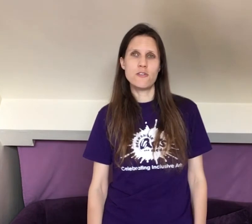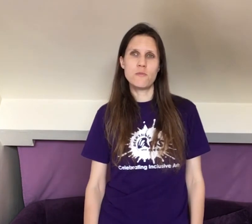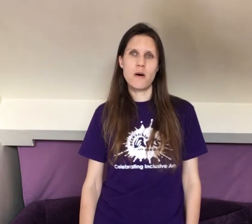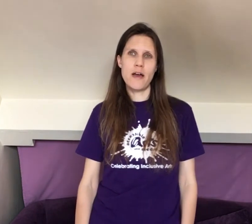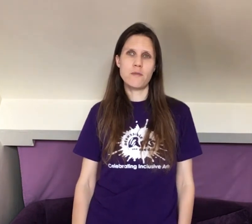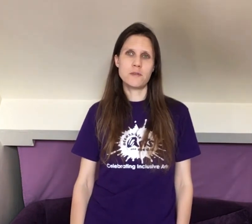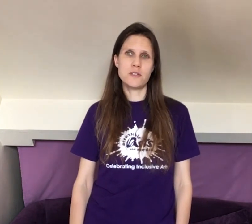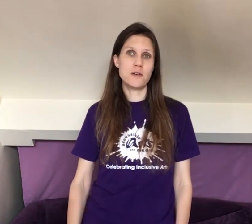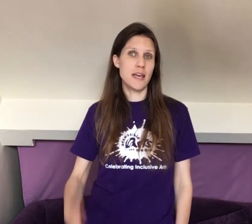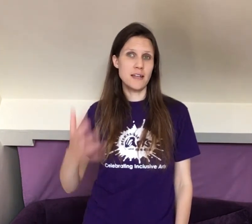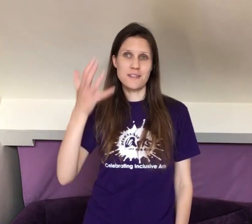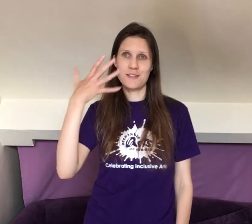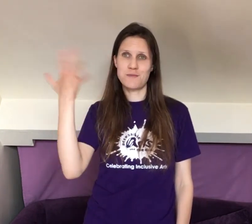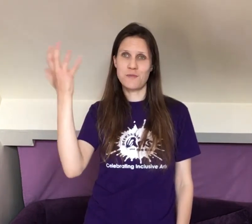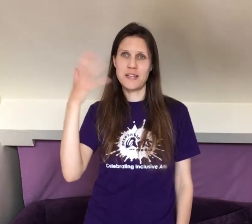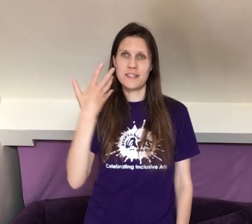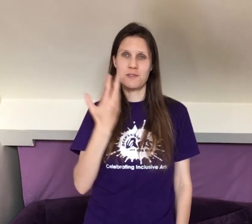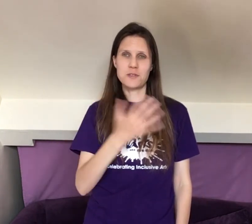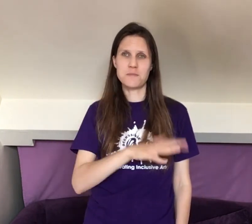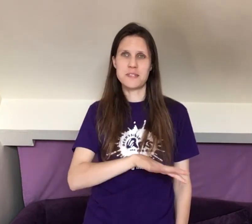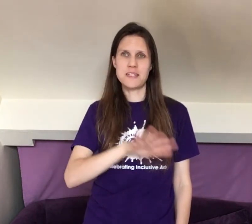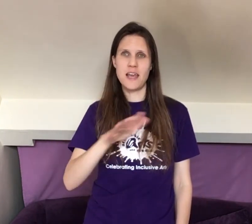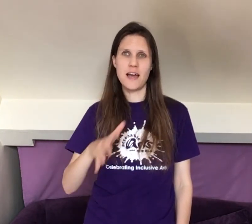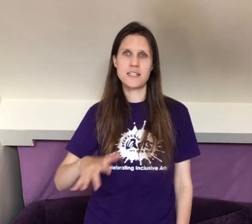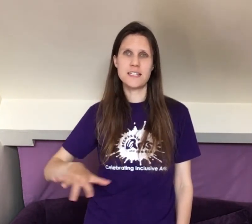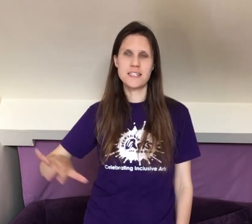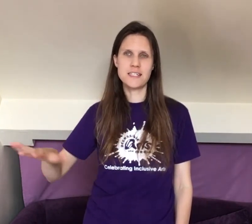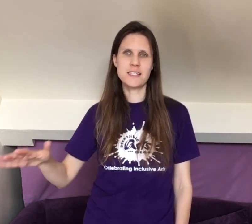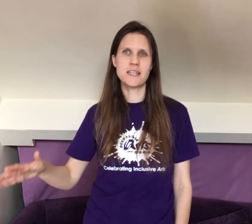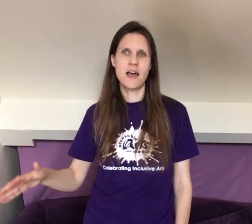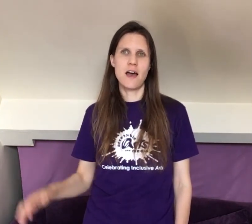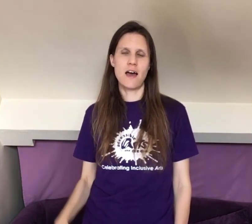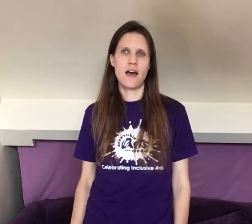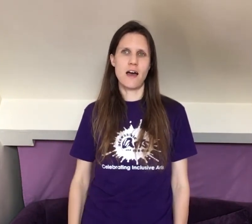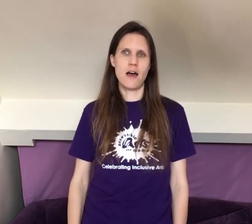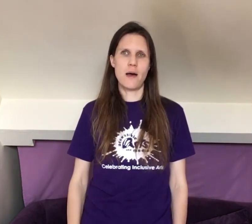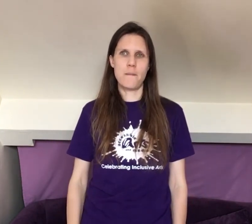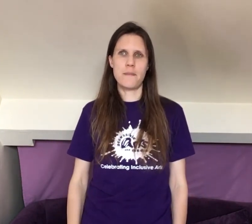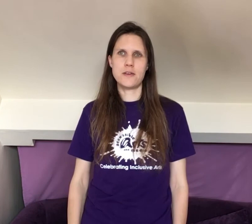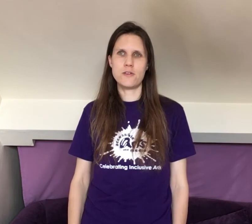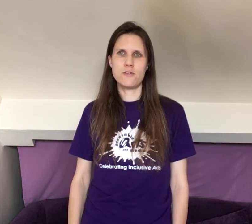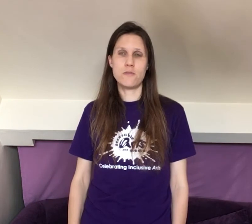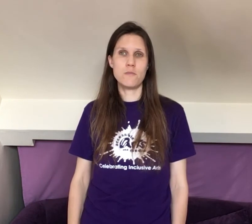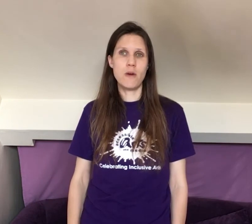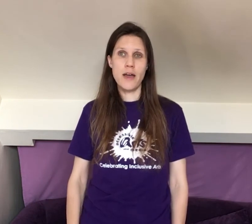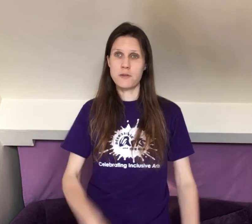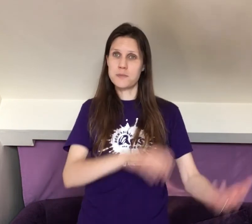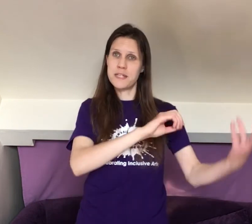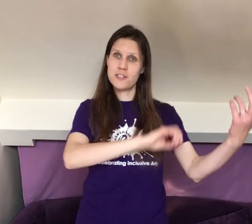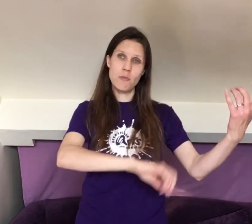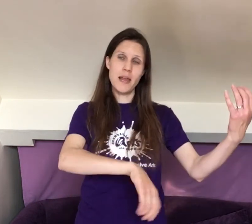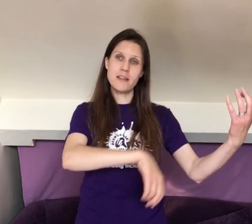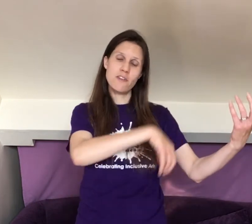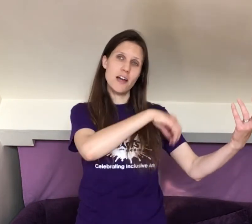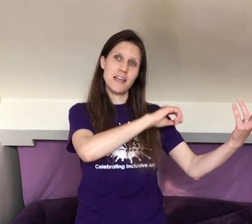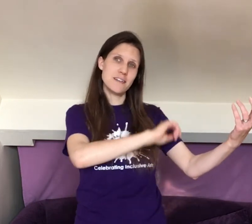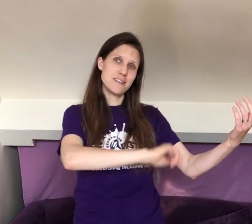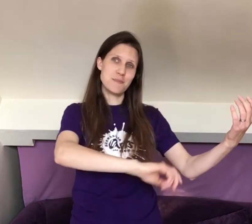You might want to again do some wind or some sea actions. you might want to pretend you’re playing the violin